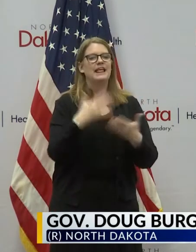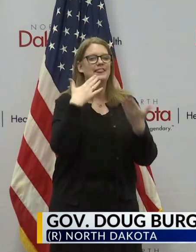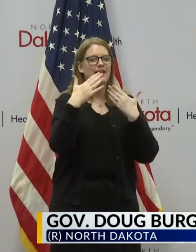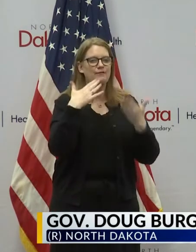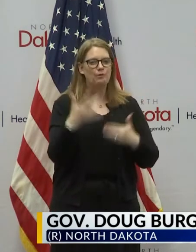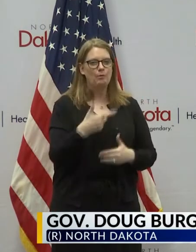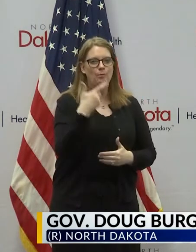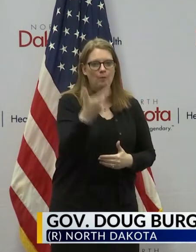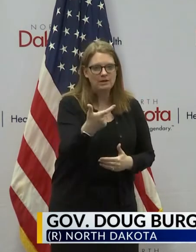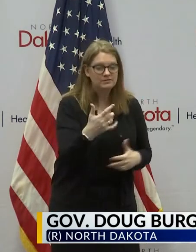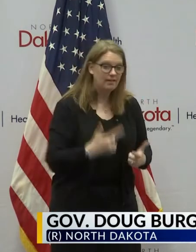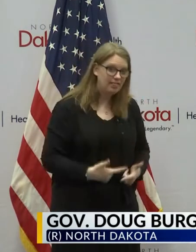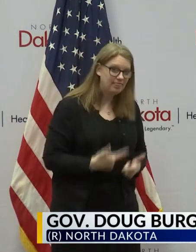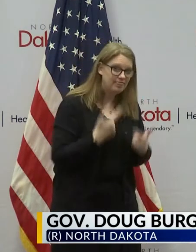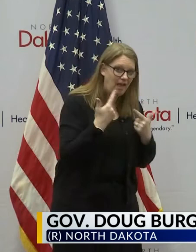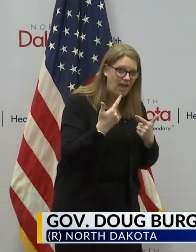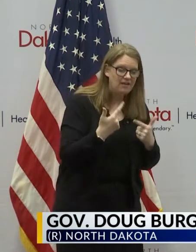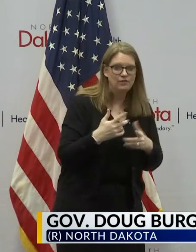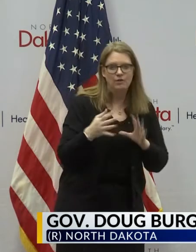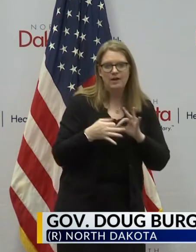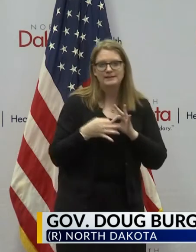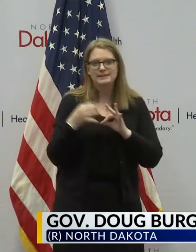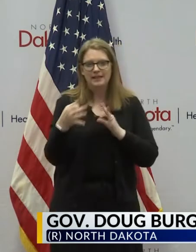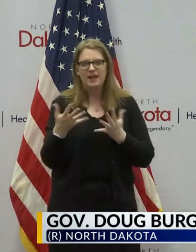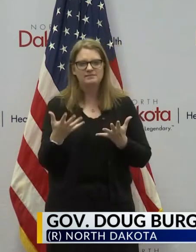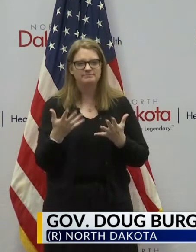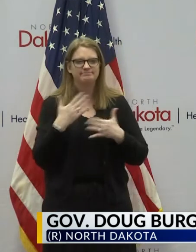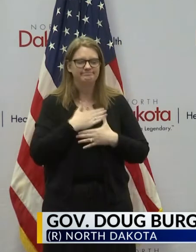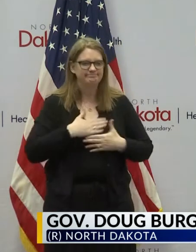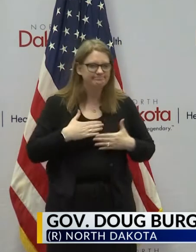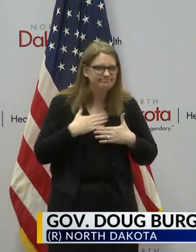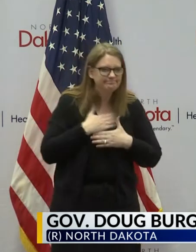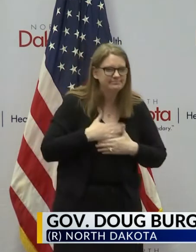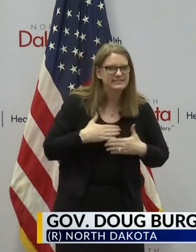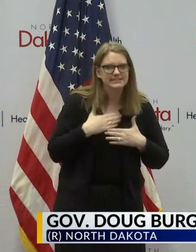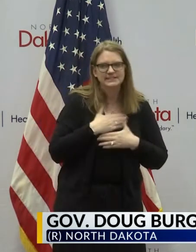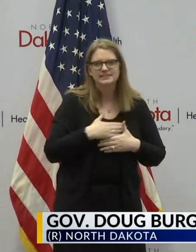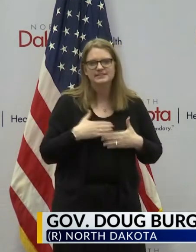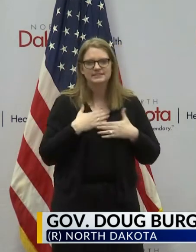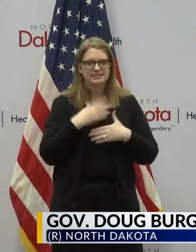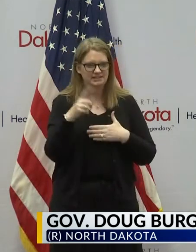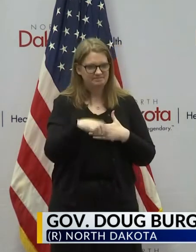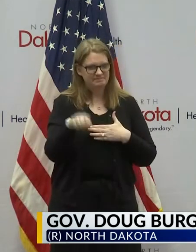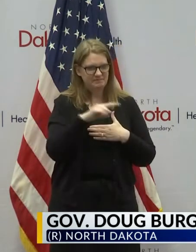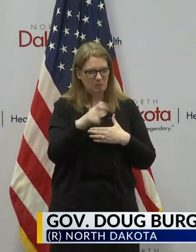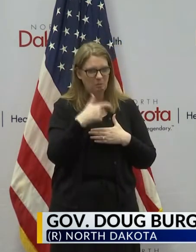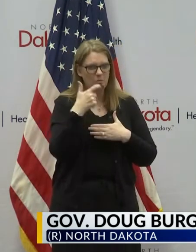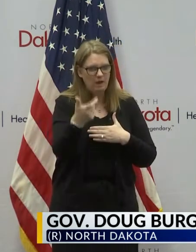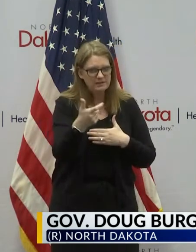74 DEGREES IN BISMARCK TODAY. HERE WE ARE FOR ANOTHER BRIEFING. THANK YOU ALL FOR TUNING IN, EITHER LIVE OR ON DELAY.